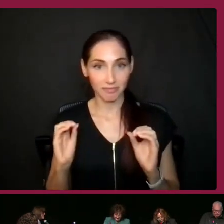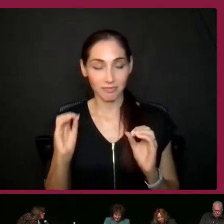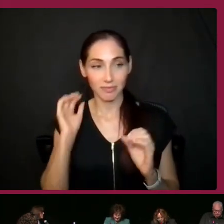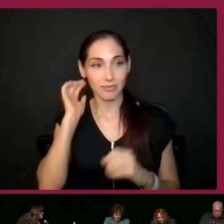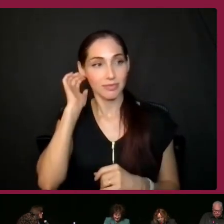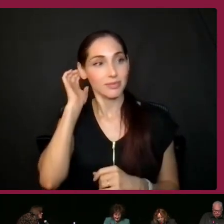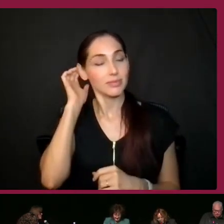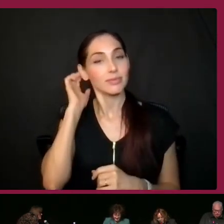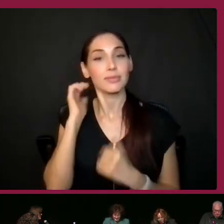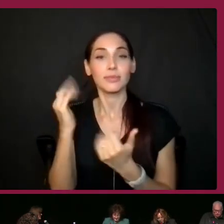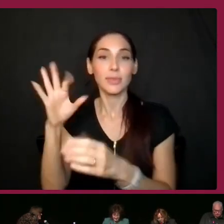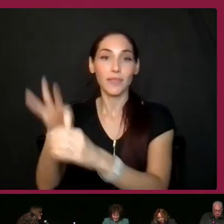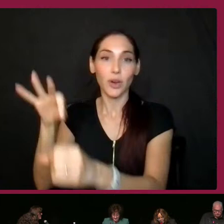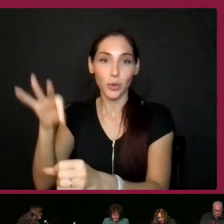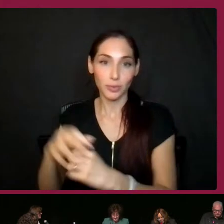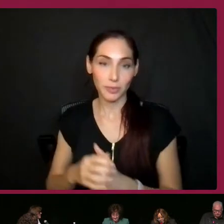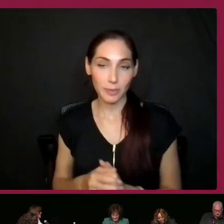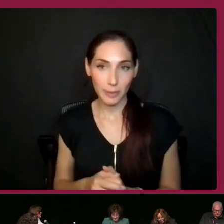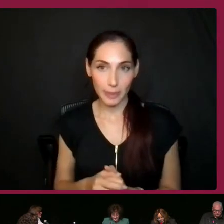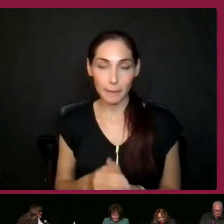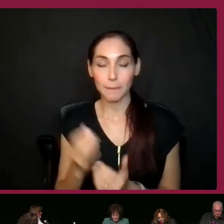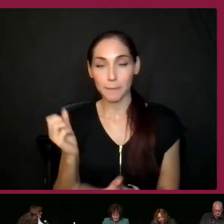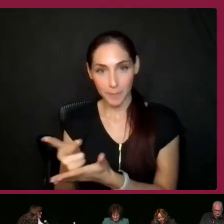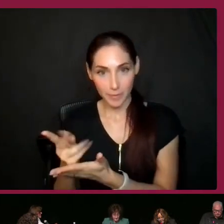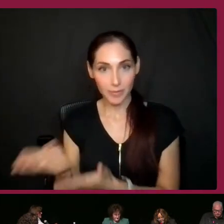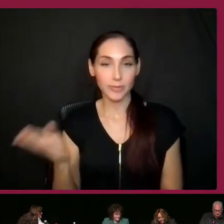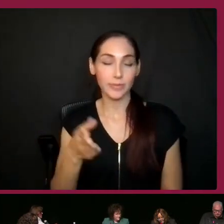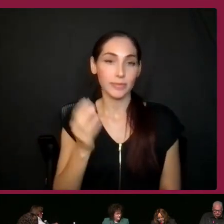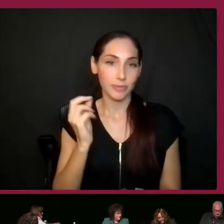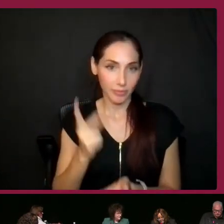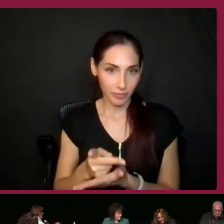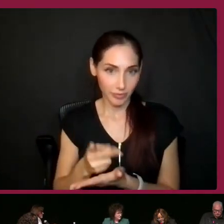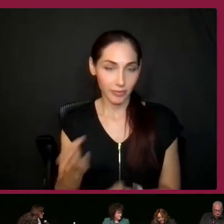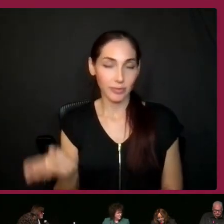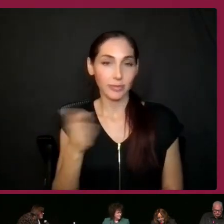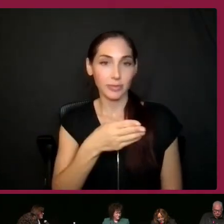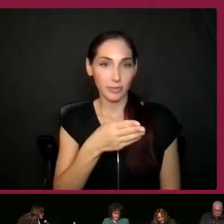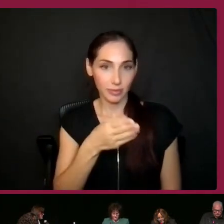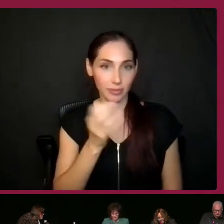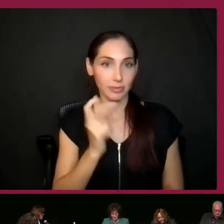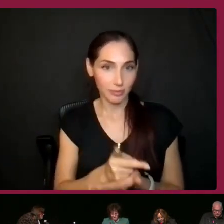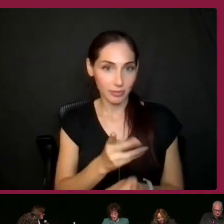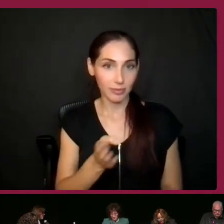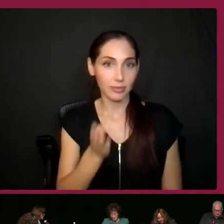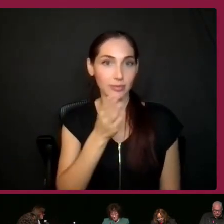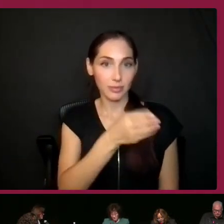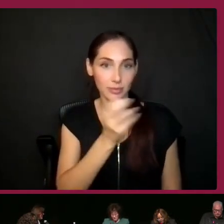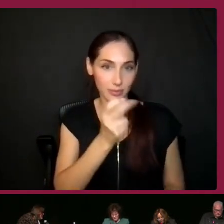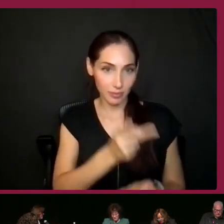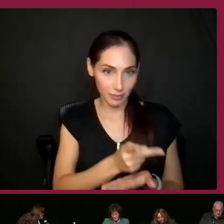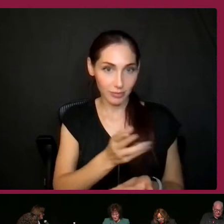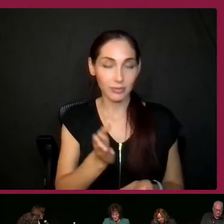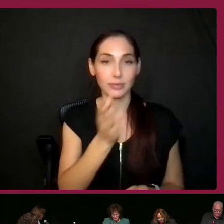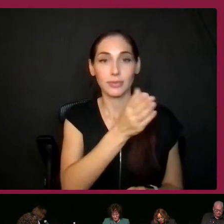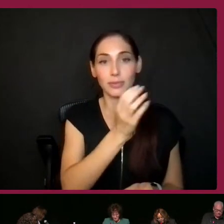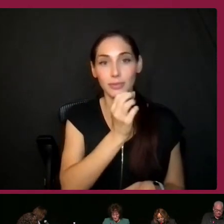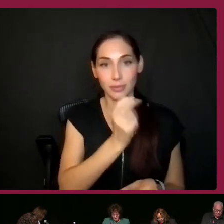The vote? Student Trustee Rivera? Approved. Trustee Gaines? Approved. Trustee Rives? Trustee Buffalo? Yes. Trustee Adams? Trustee Harvey?